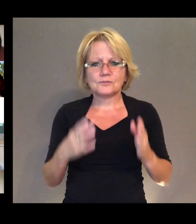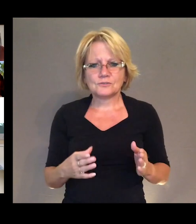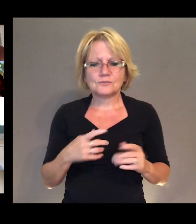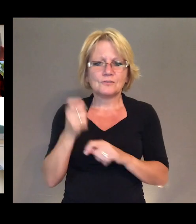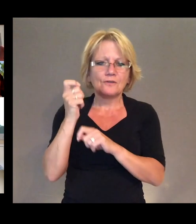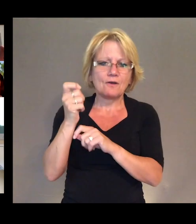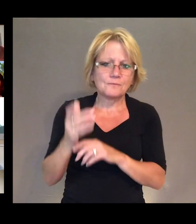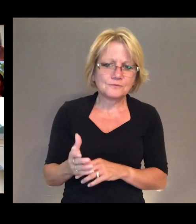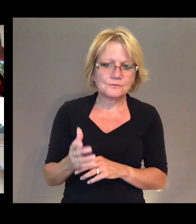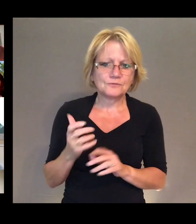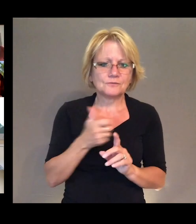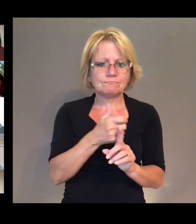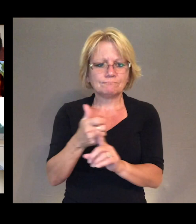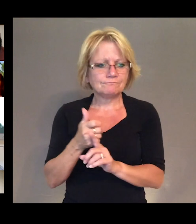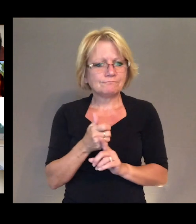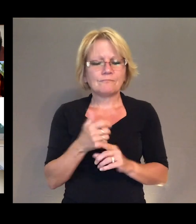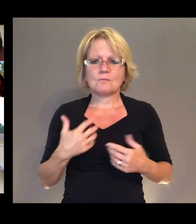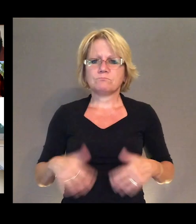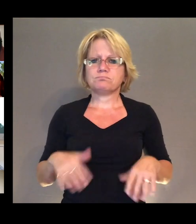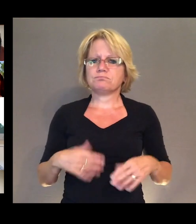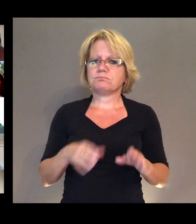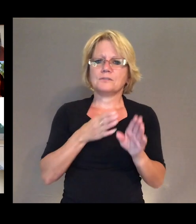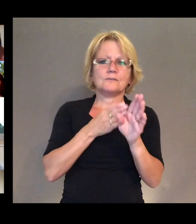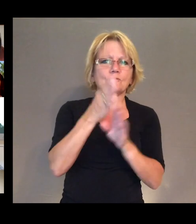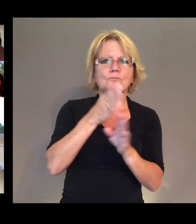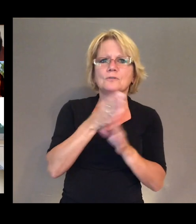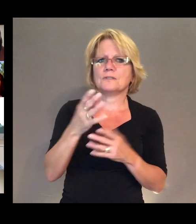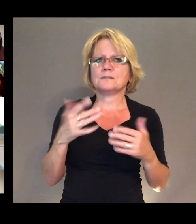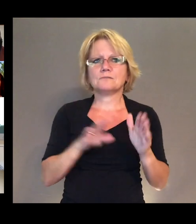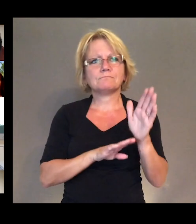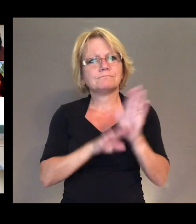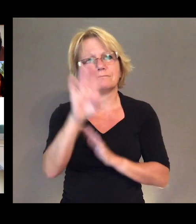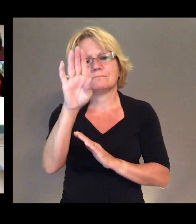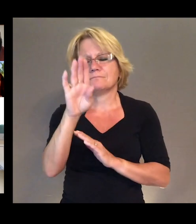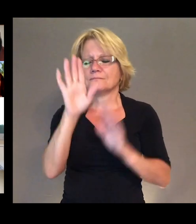who have phenomenal careers, who build great lives for themselves and their families,